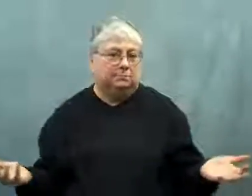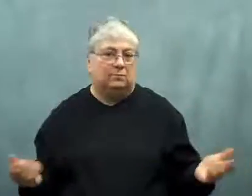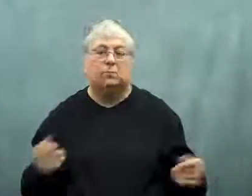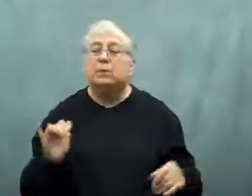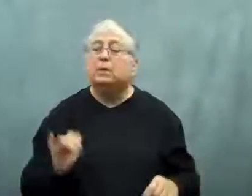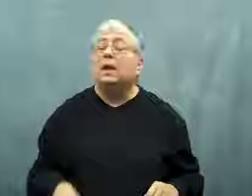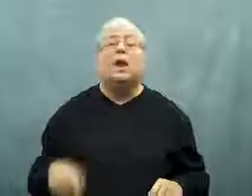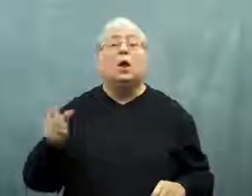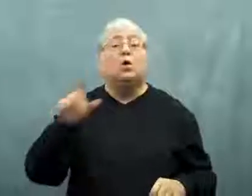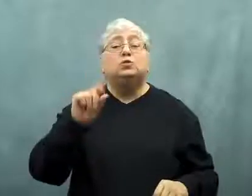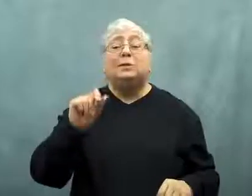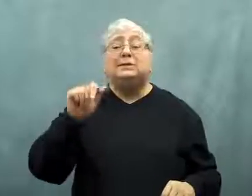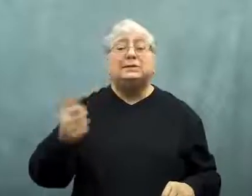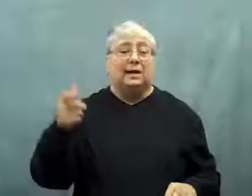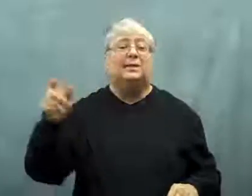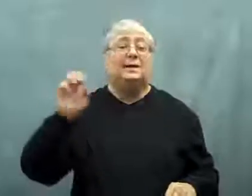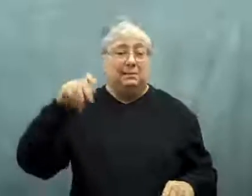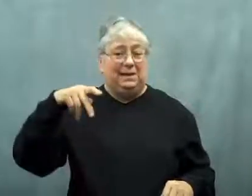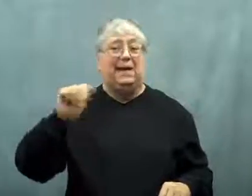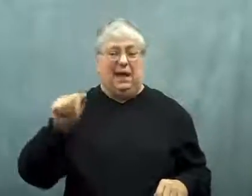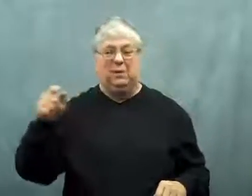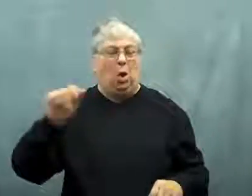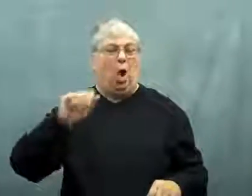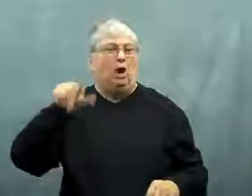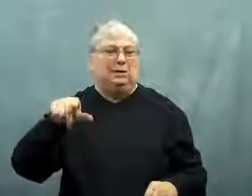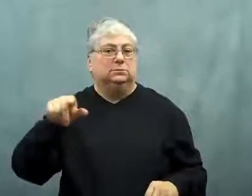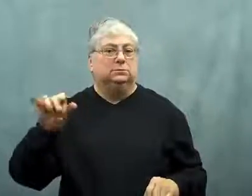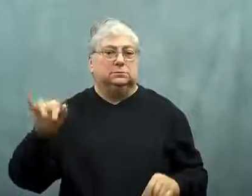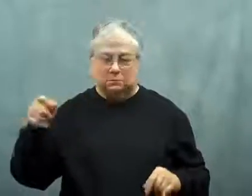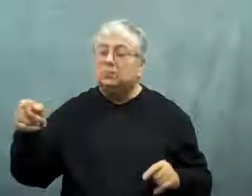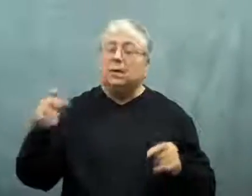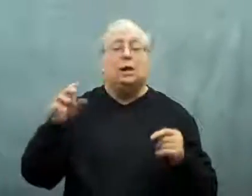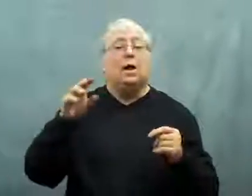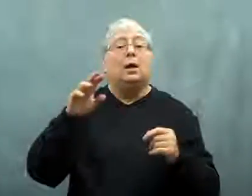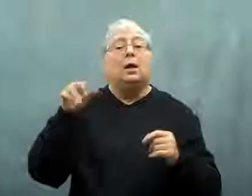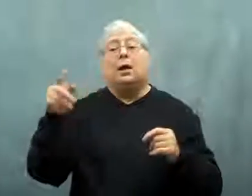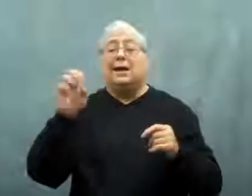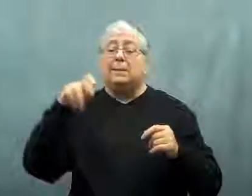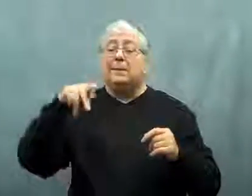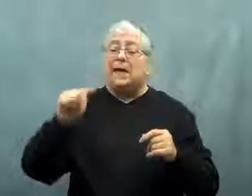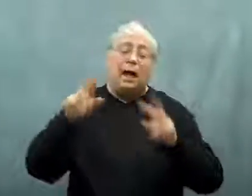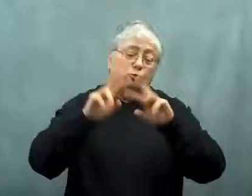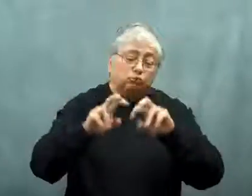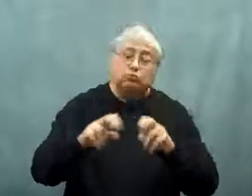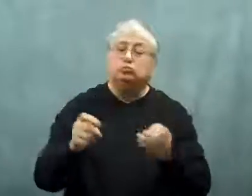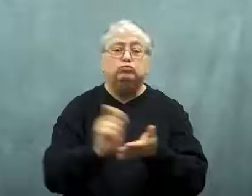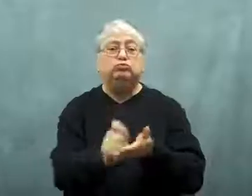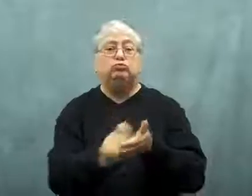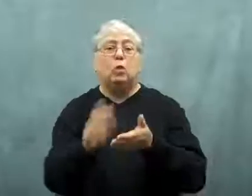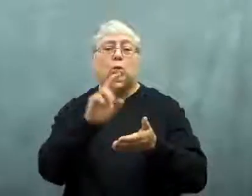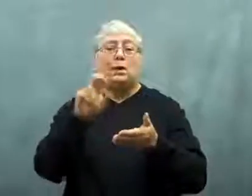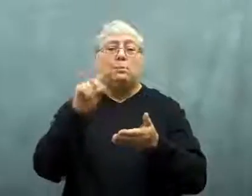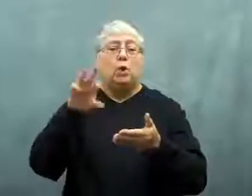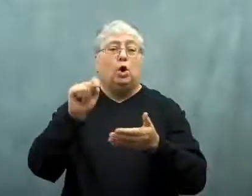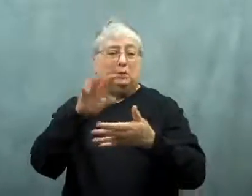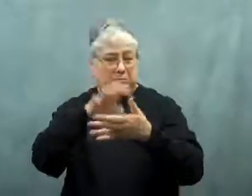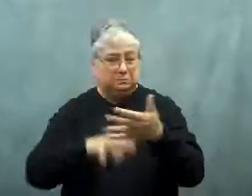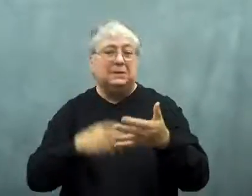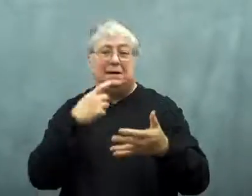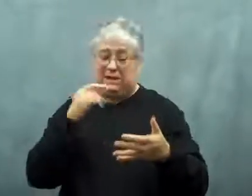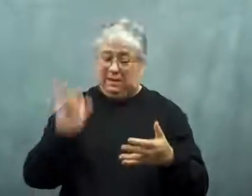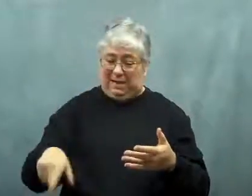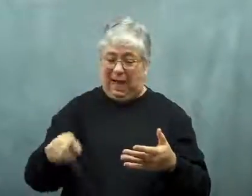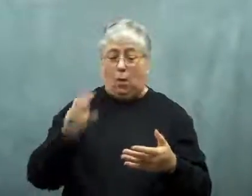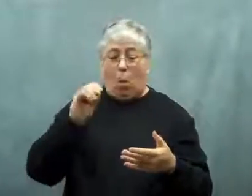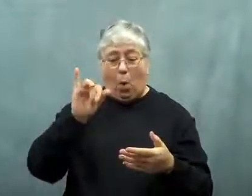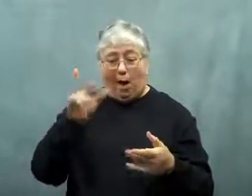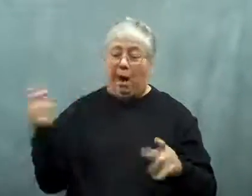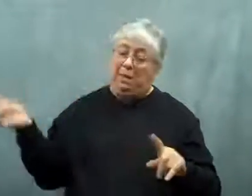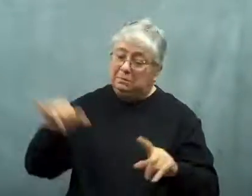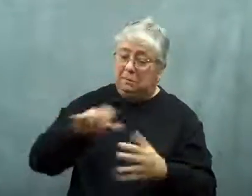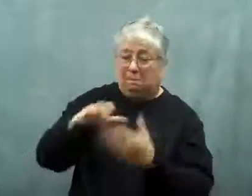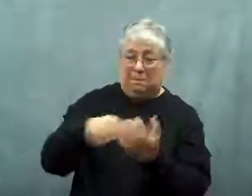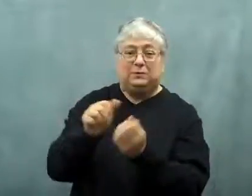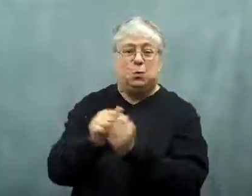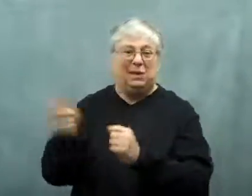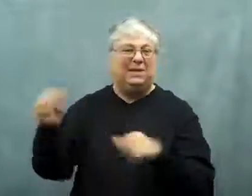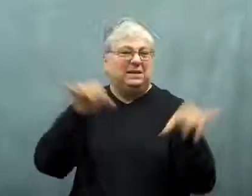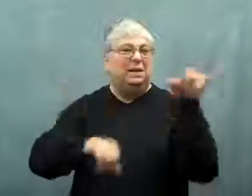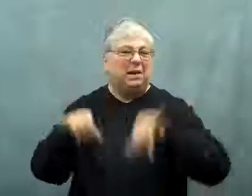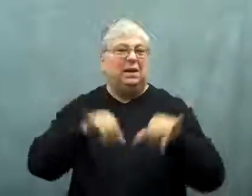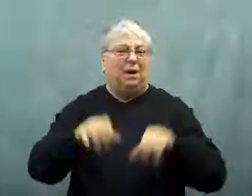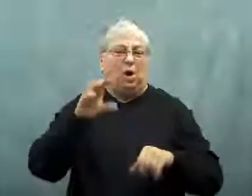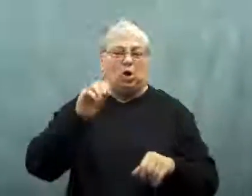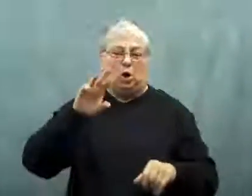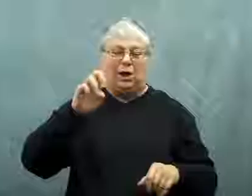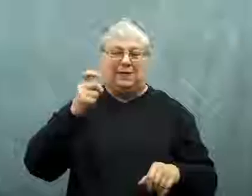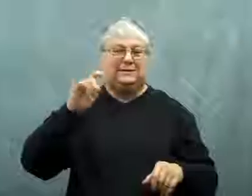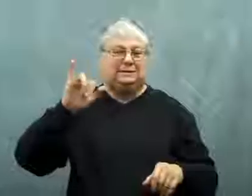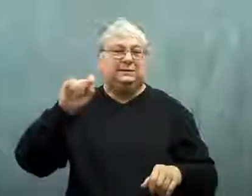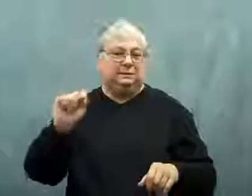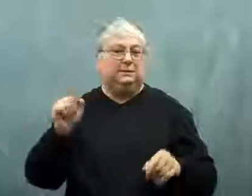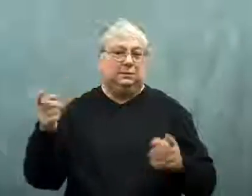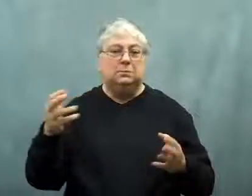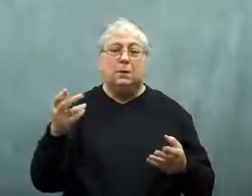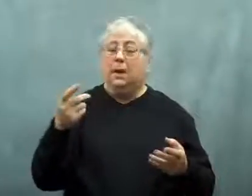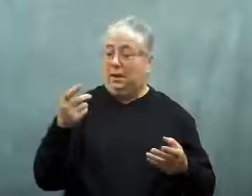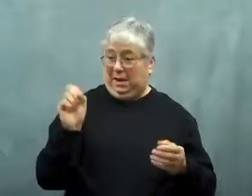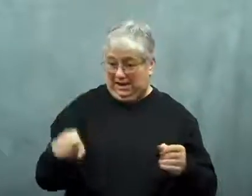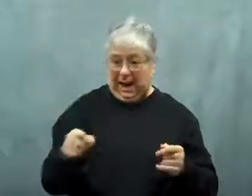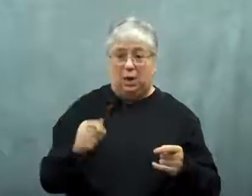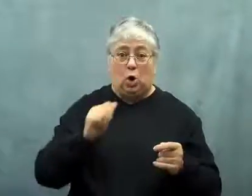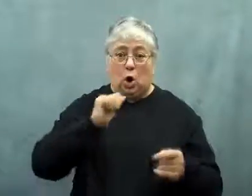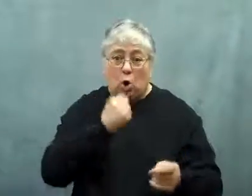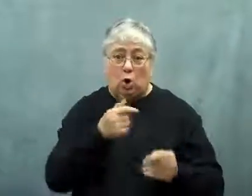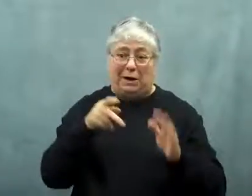The EPA did a report on it in August of 2010.